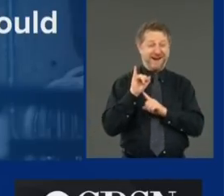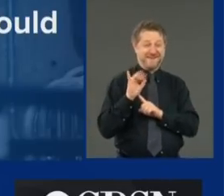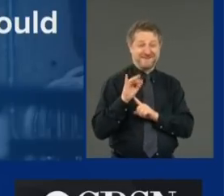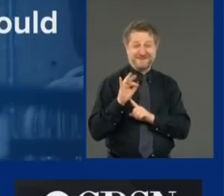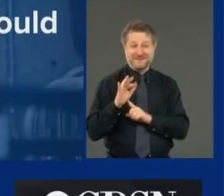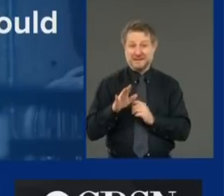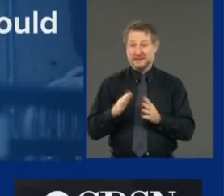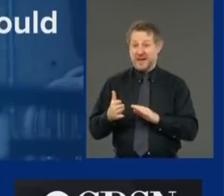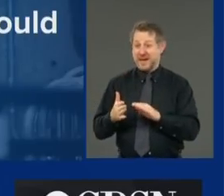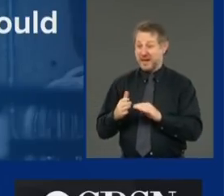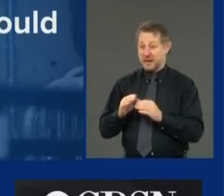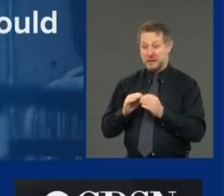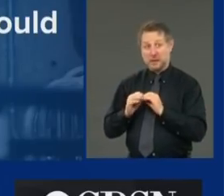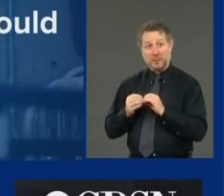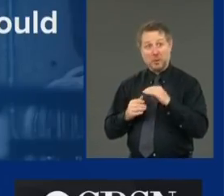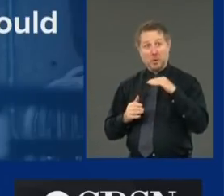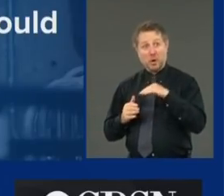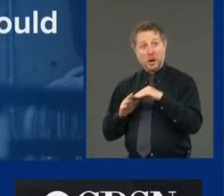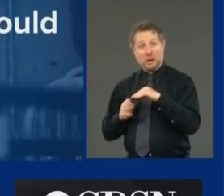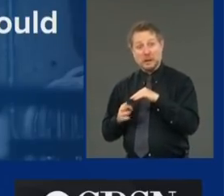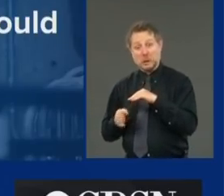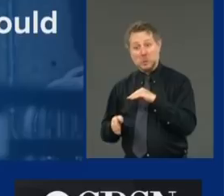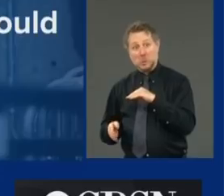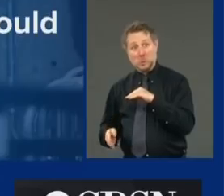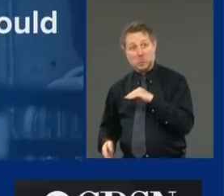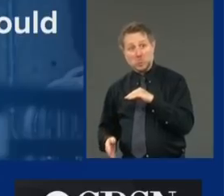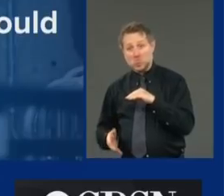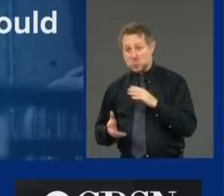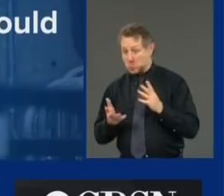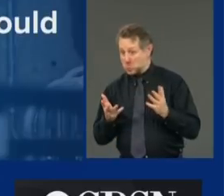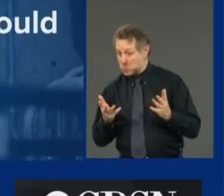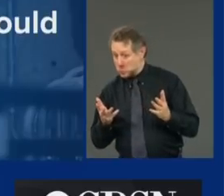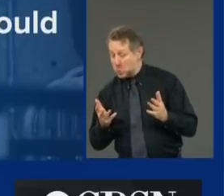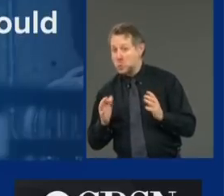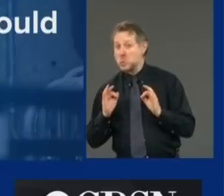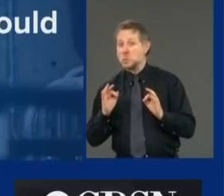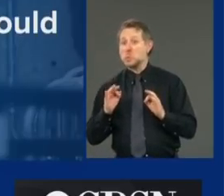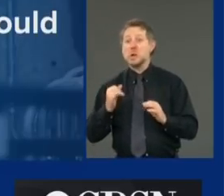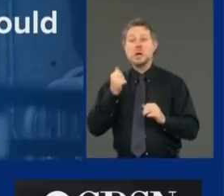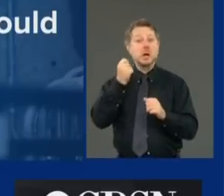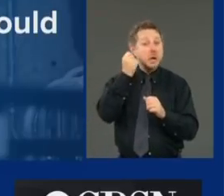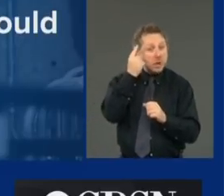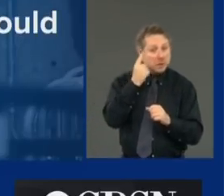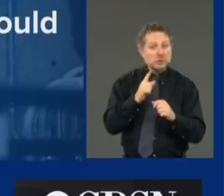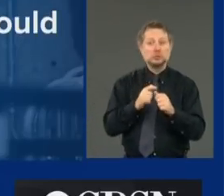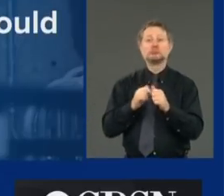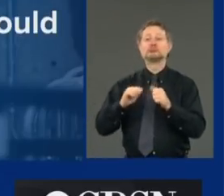ONLINE AND SEE WHERE THEY ARE BY THE REGION. LONG ISLAND, HUDSON REGION, IF